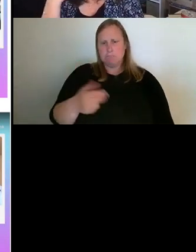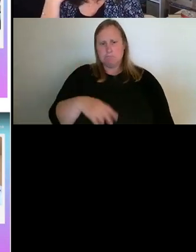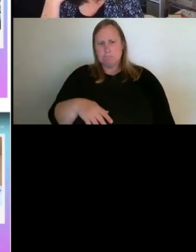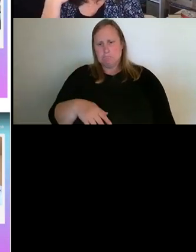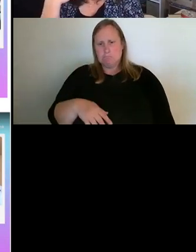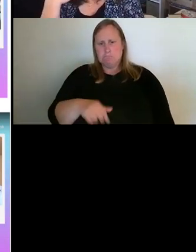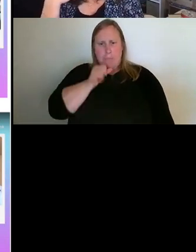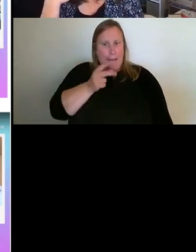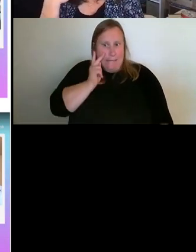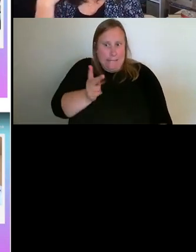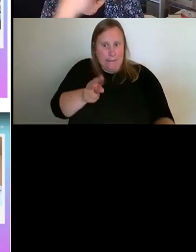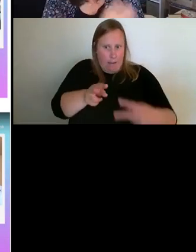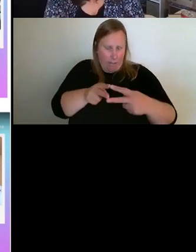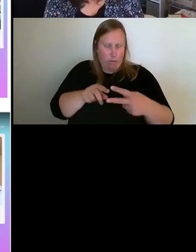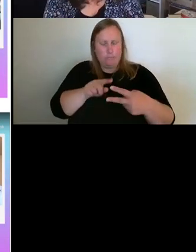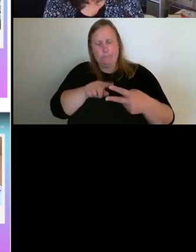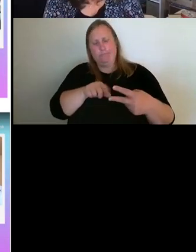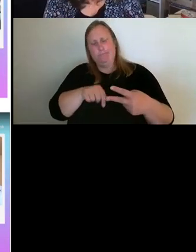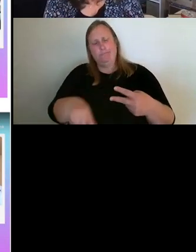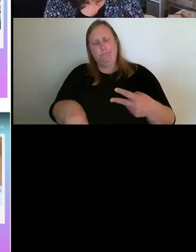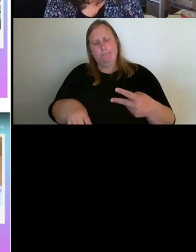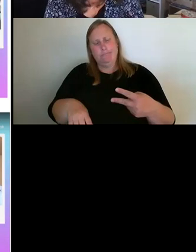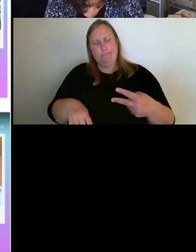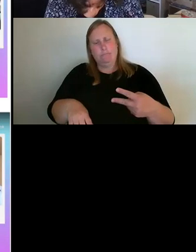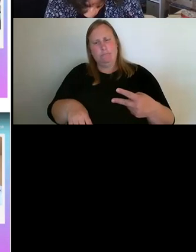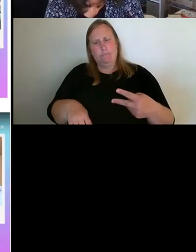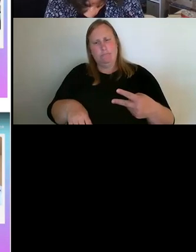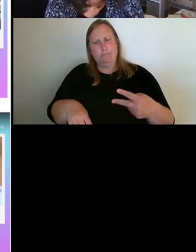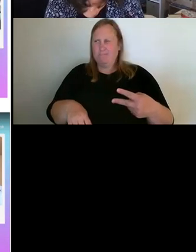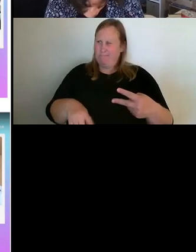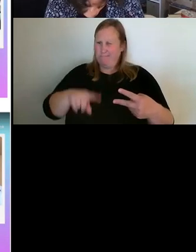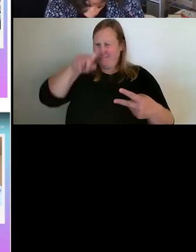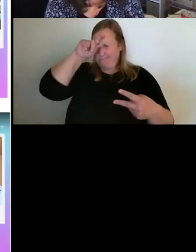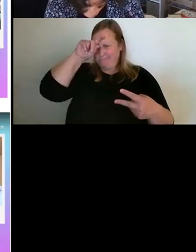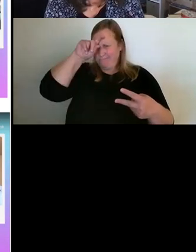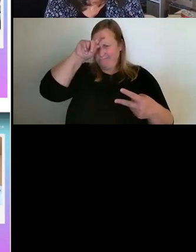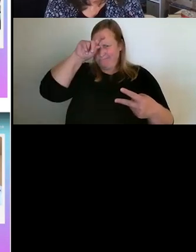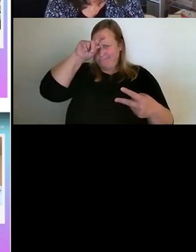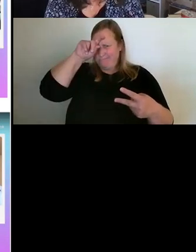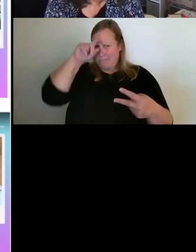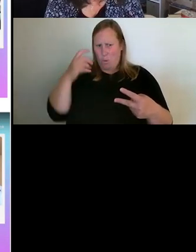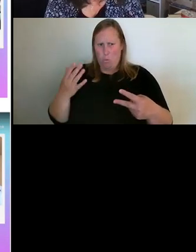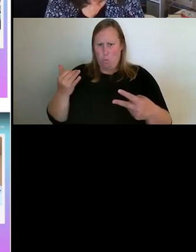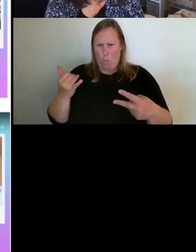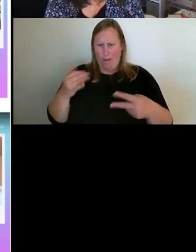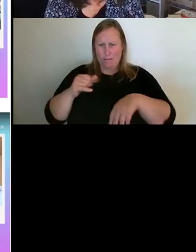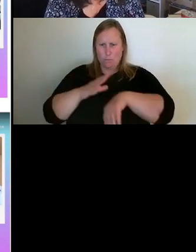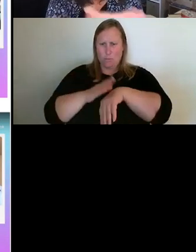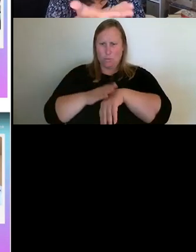My initial response is, huh? Why do we need a content warning?